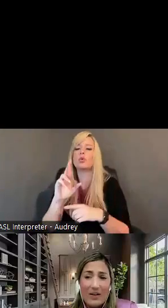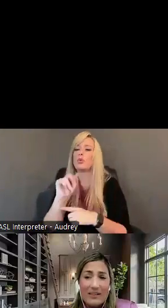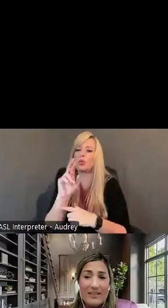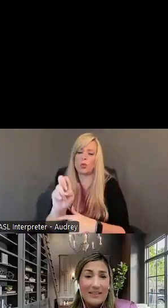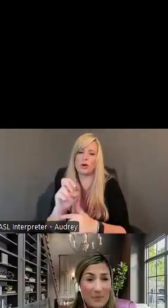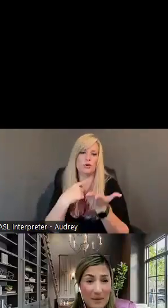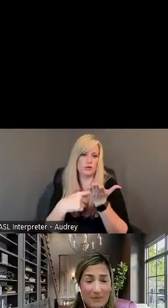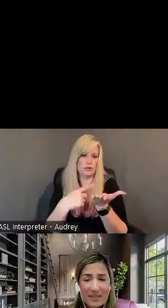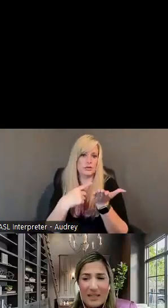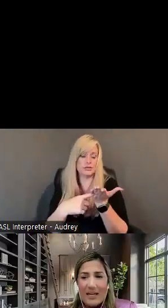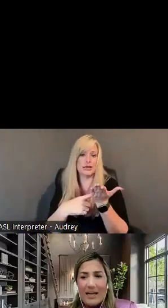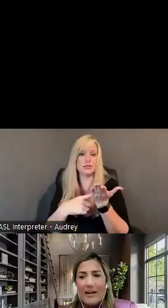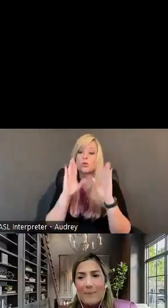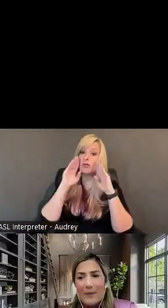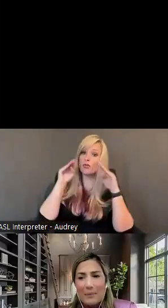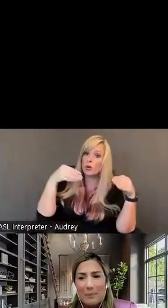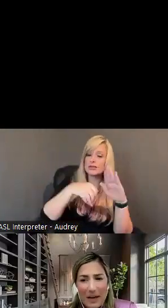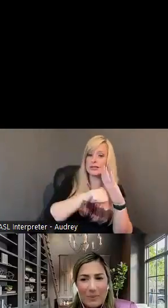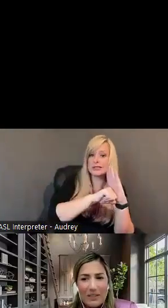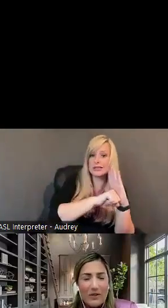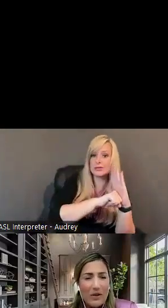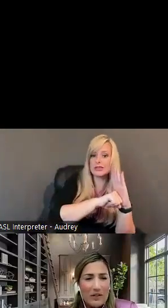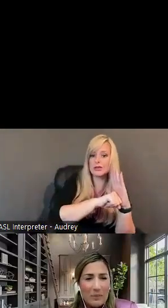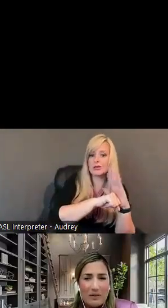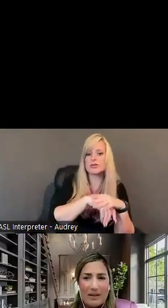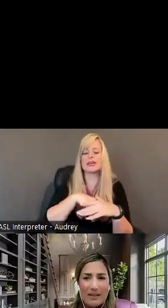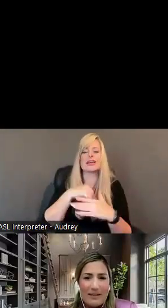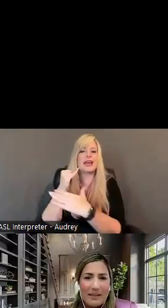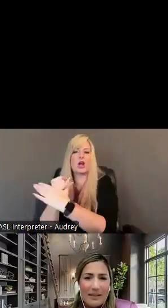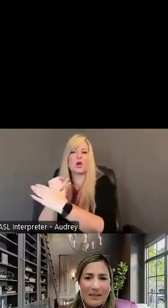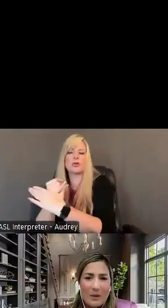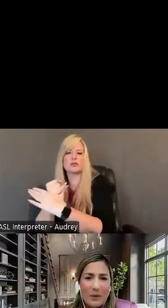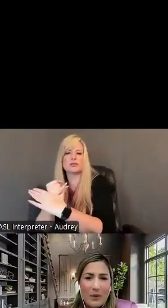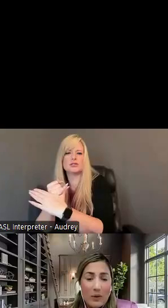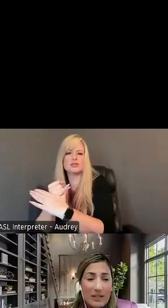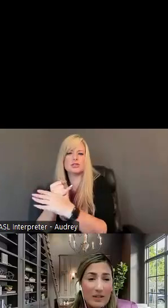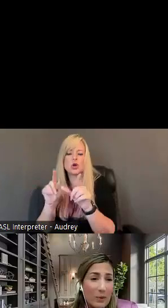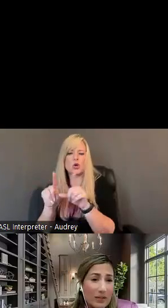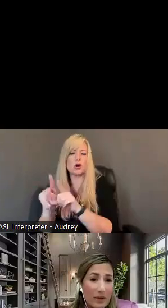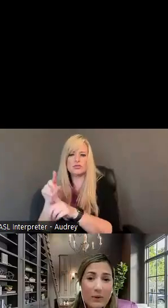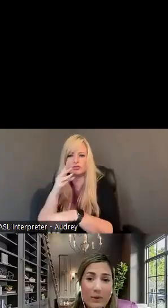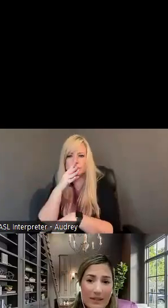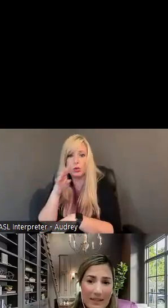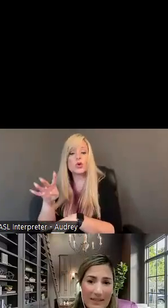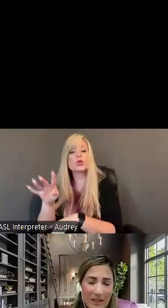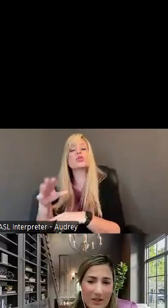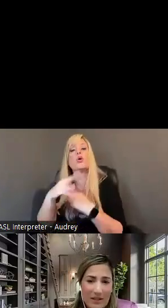on symptoms and impairments are often maligned. So according to the World Health Organization's